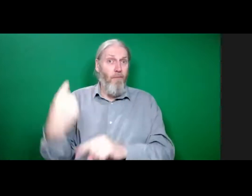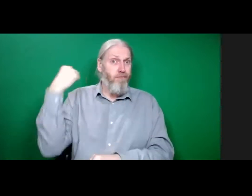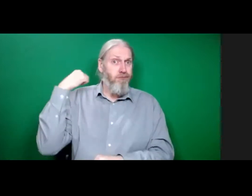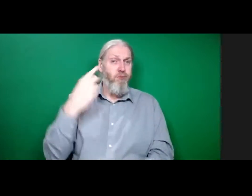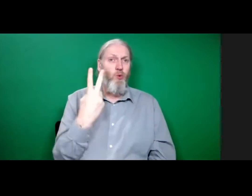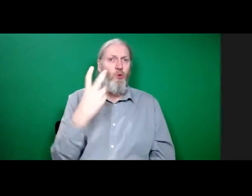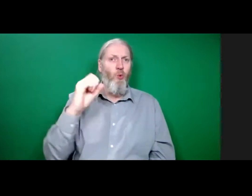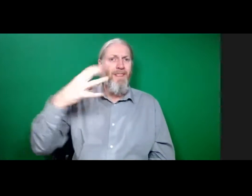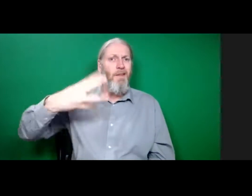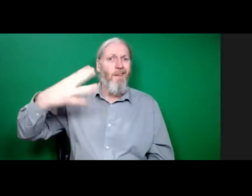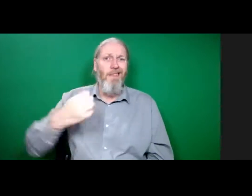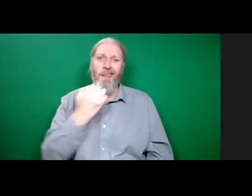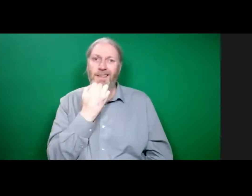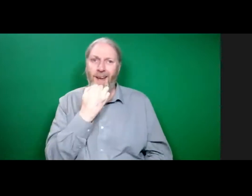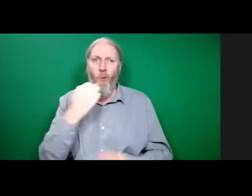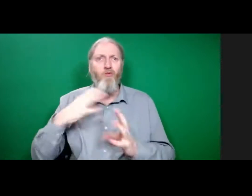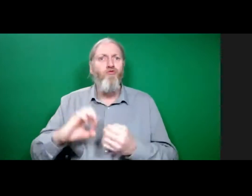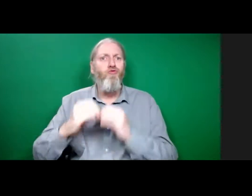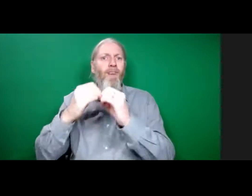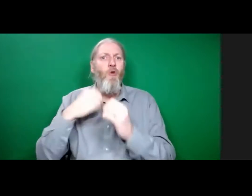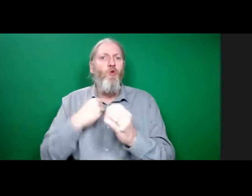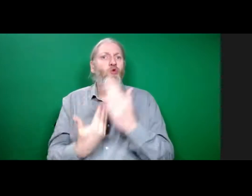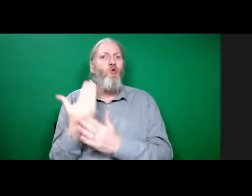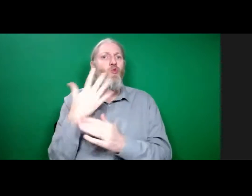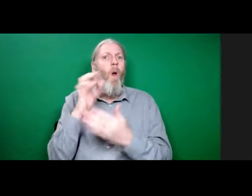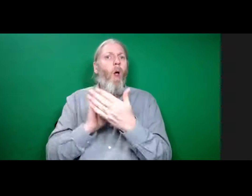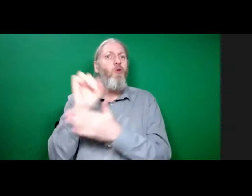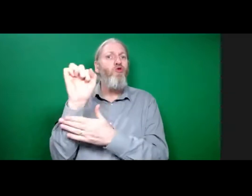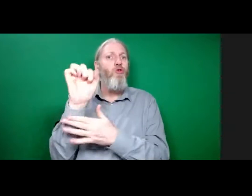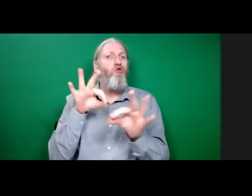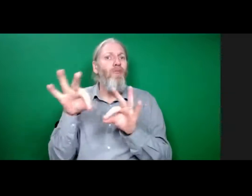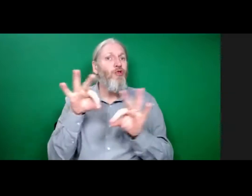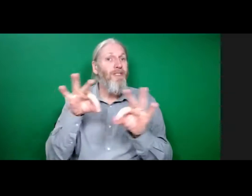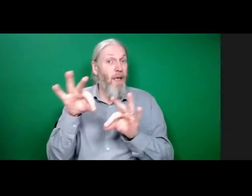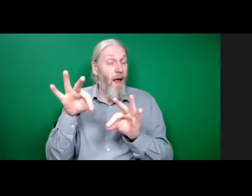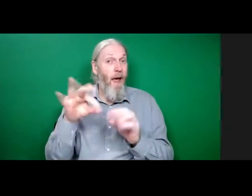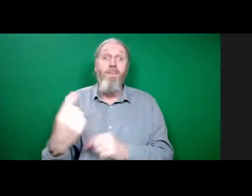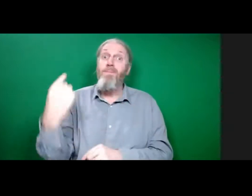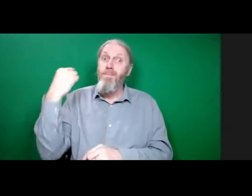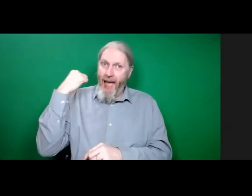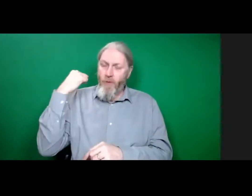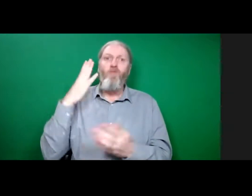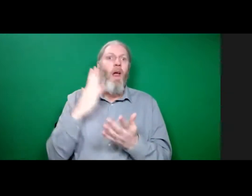like in ten, 20, or 30 years and urban design but, actually, fundamentally it was about our residents, it